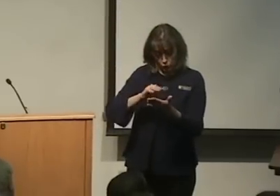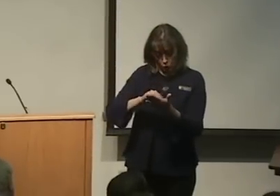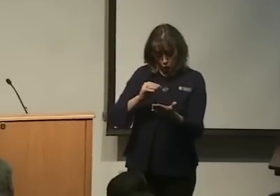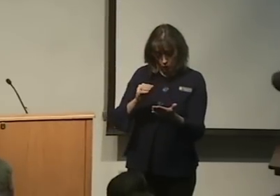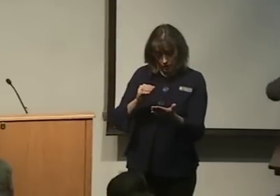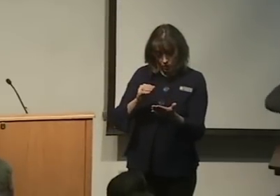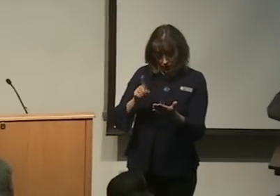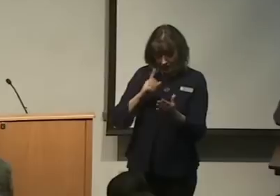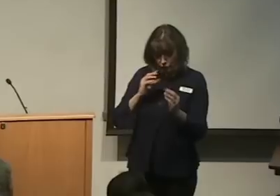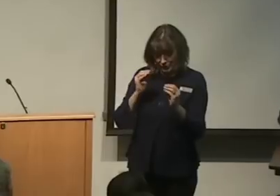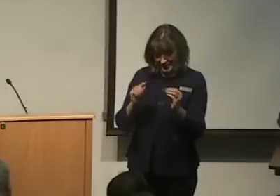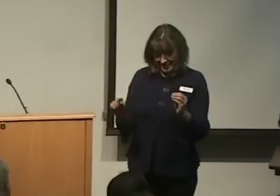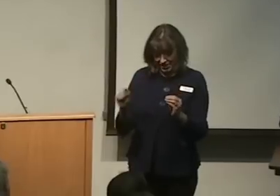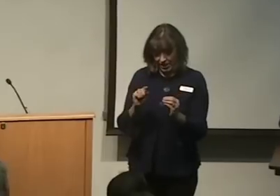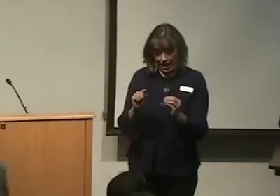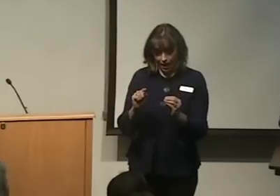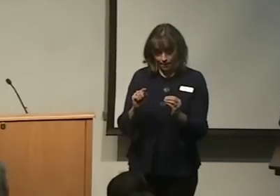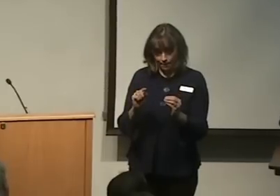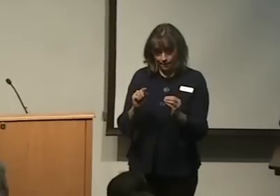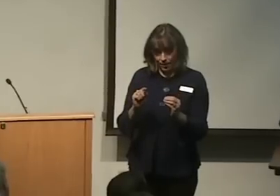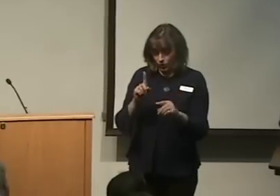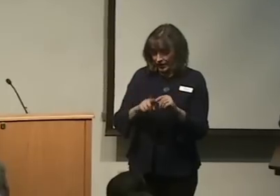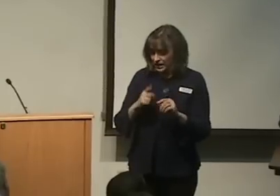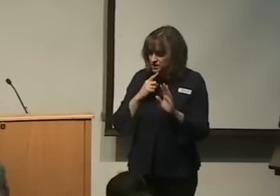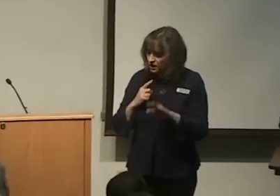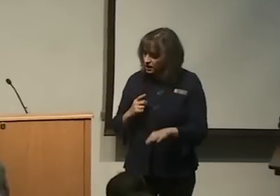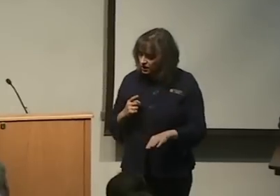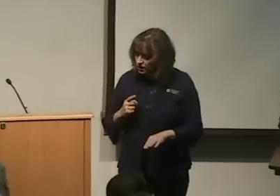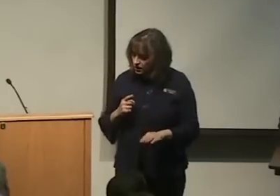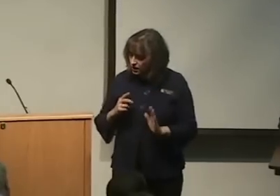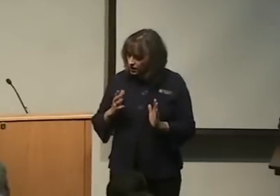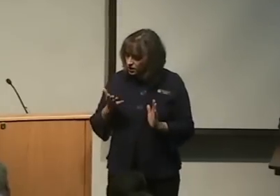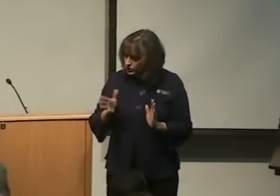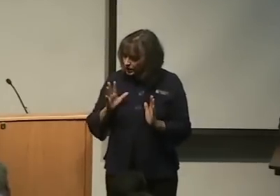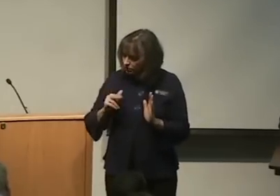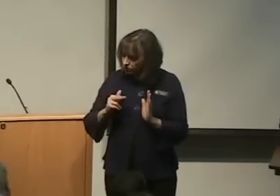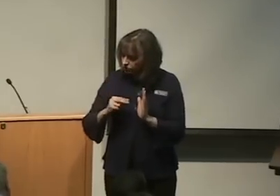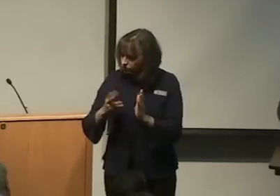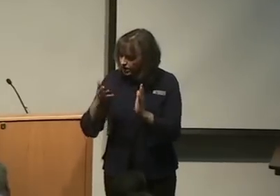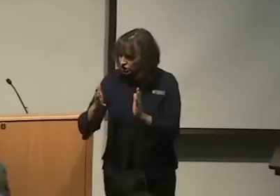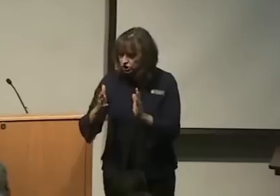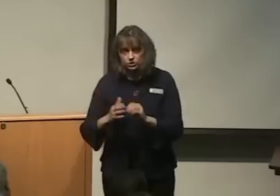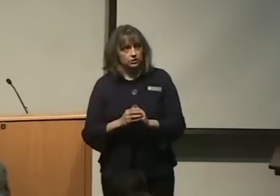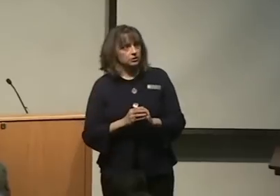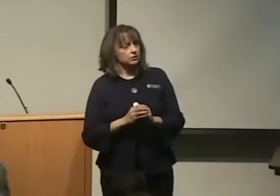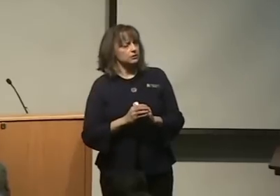you didn't do all the reading. Well, but no one taught me how to do reading.